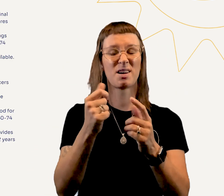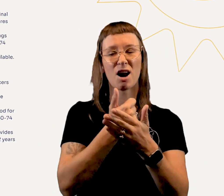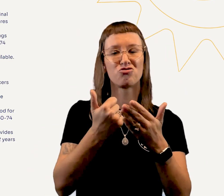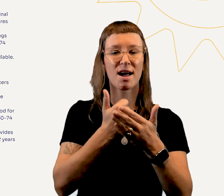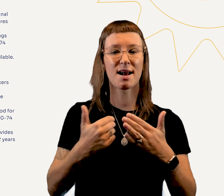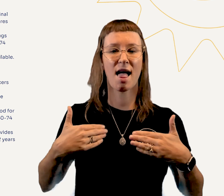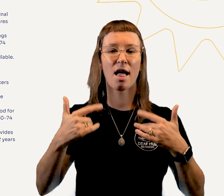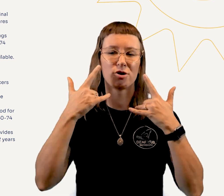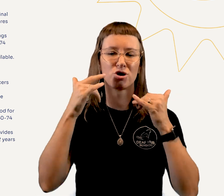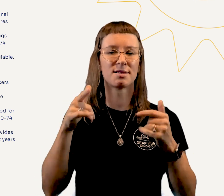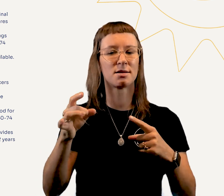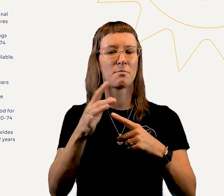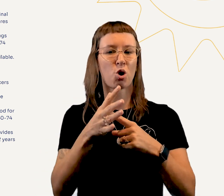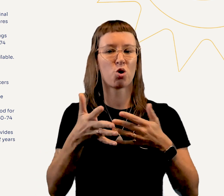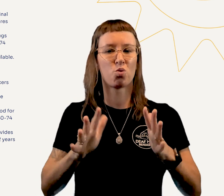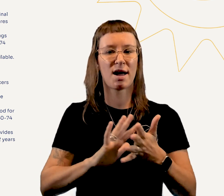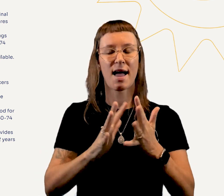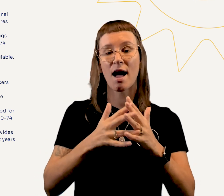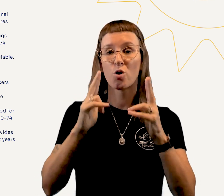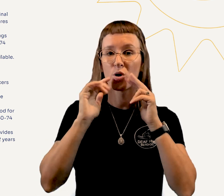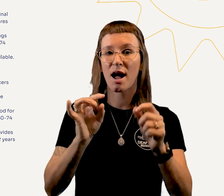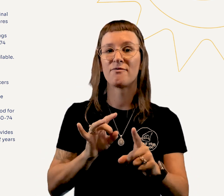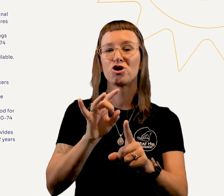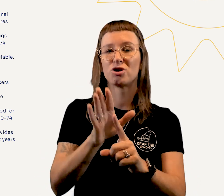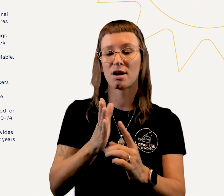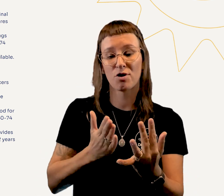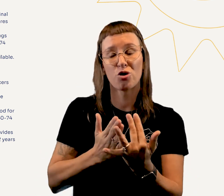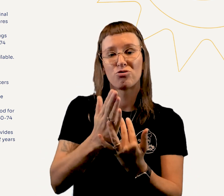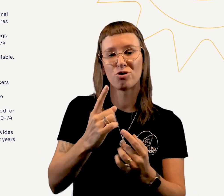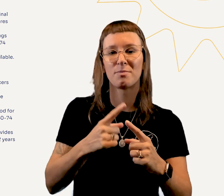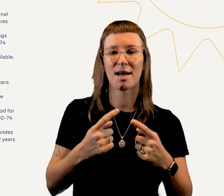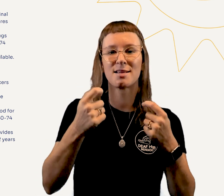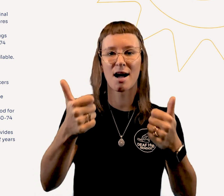Seeing your GP for regular health checks is a great way of looking after yourself during and after menopause.